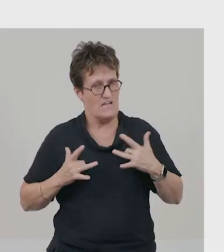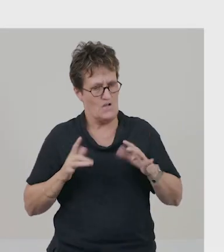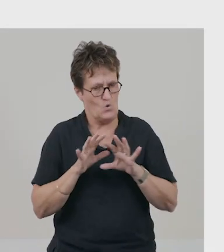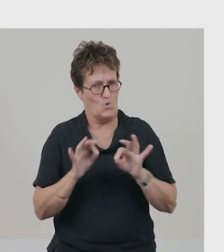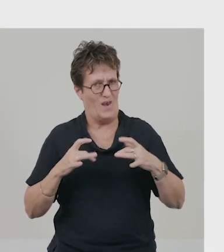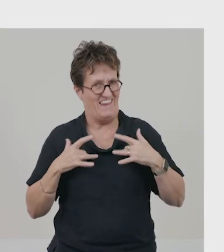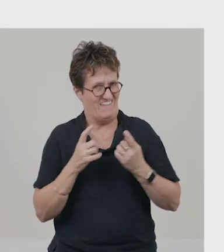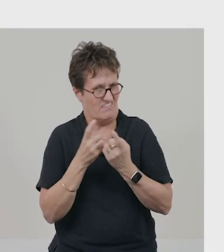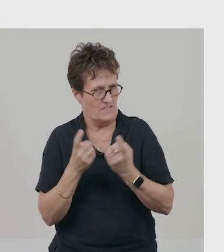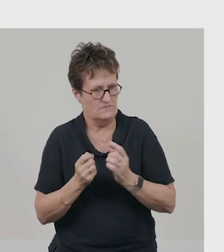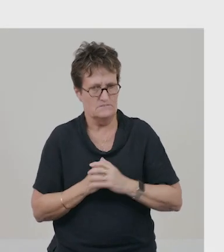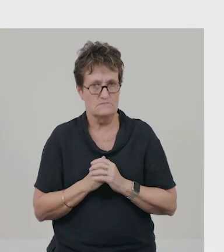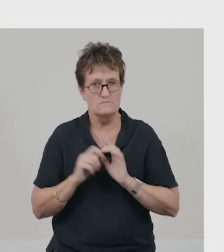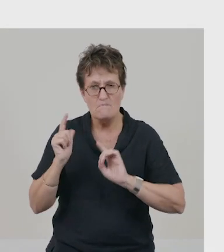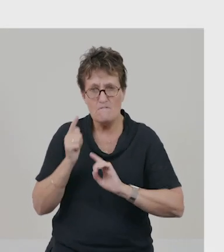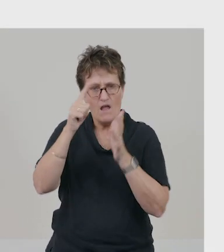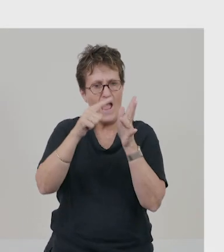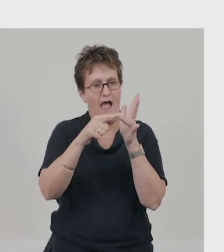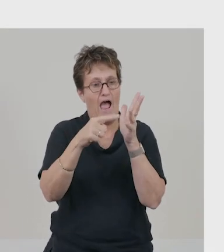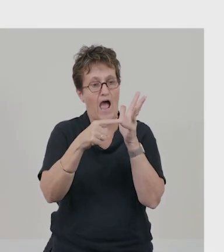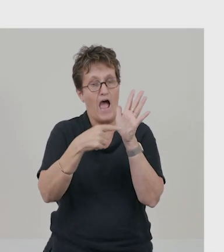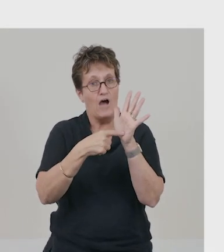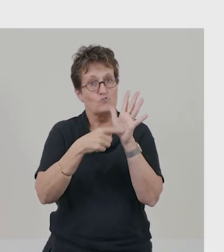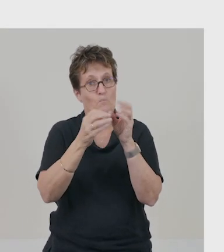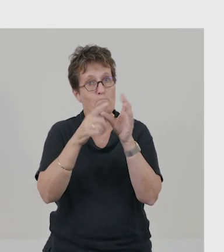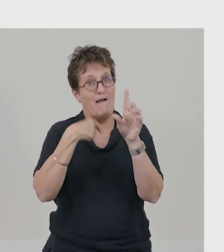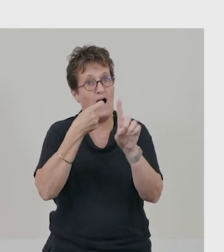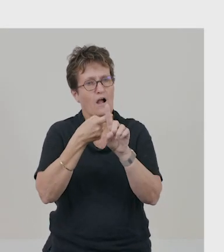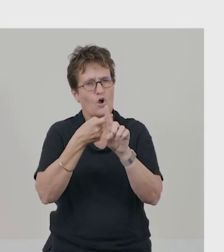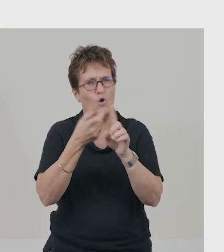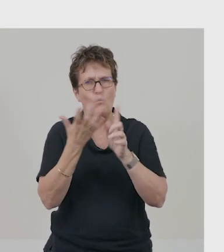The outback refers to remote, empty, semi-arid desert land.